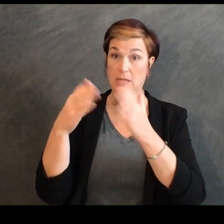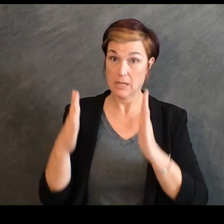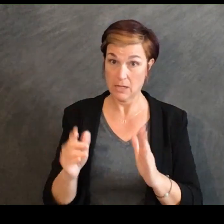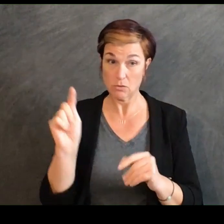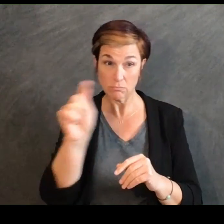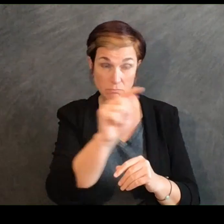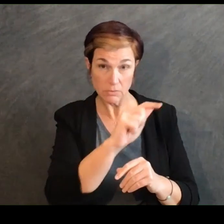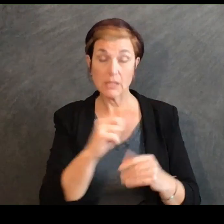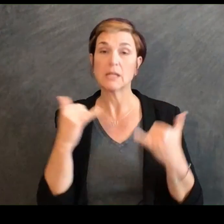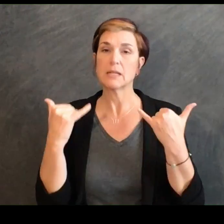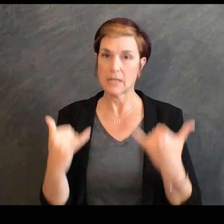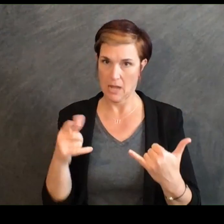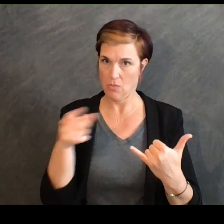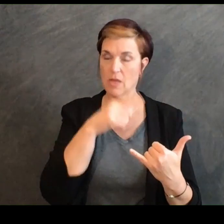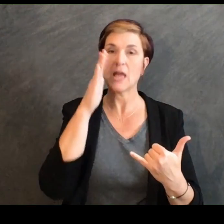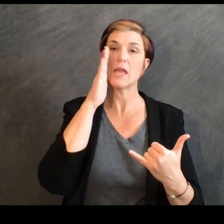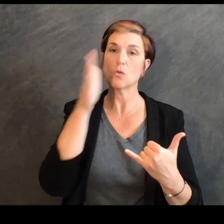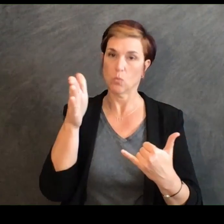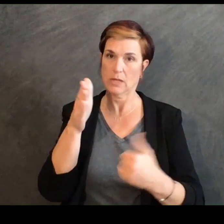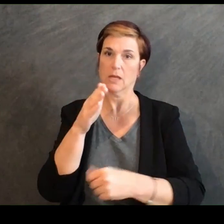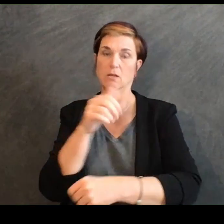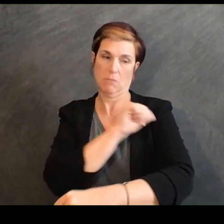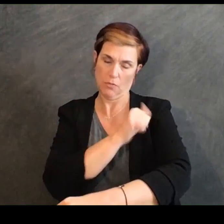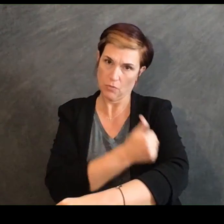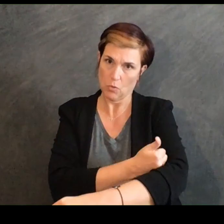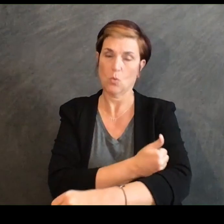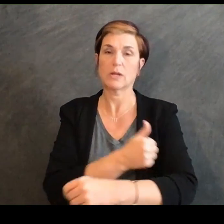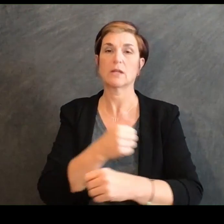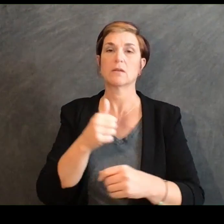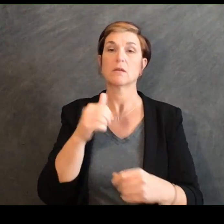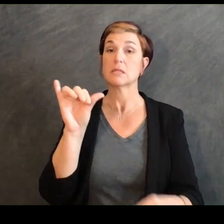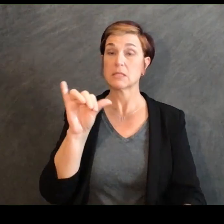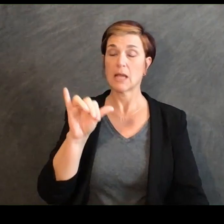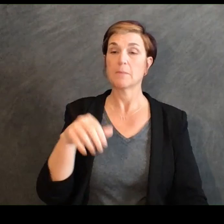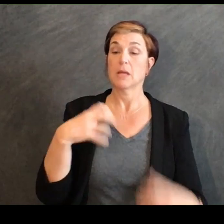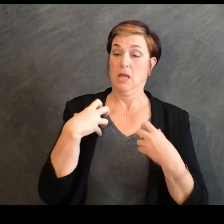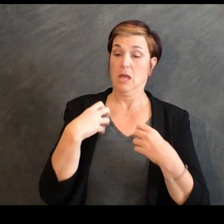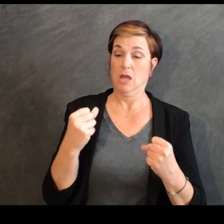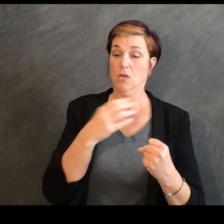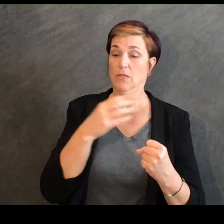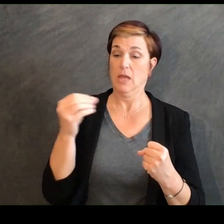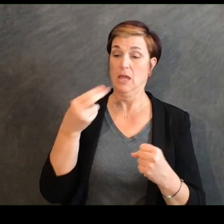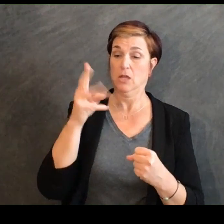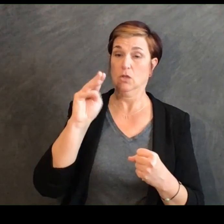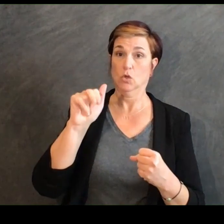authority to the Secretary of Health and Human Services the Secretary of HHS will